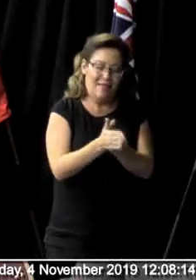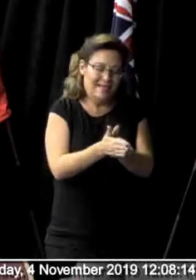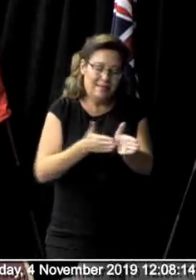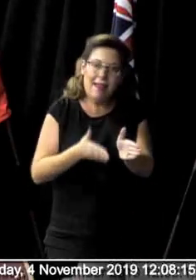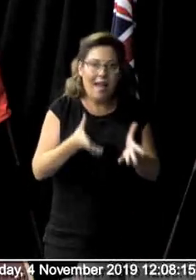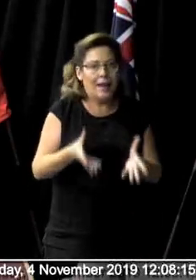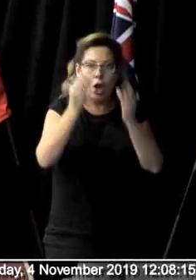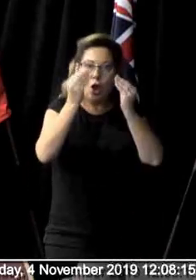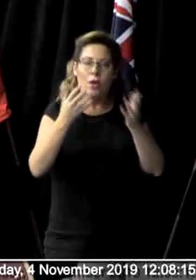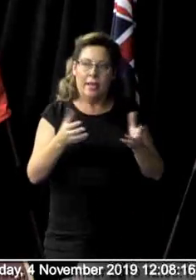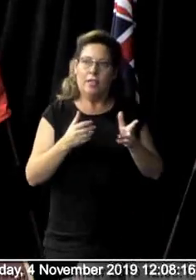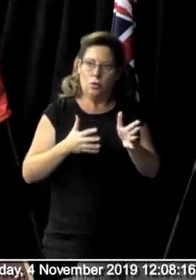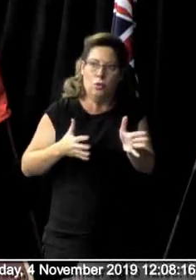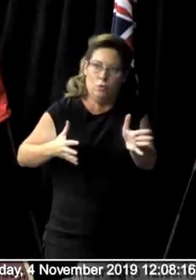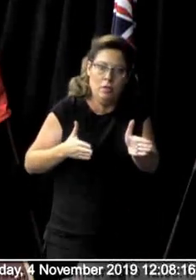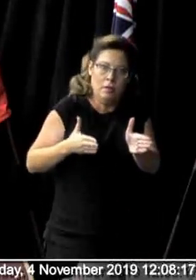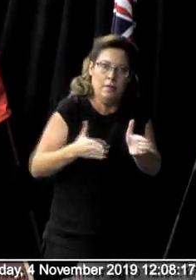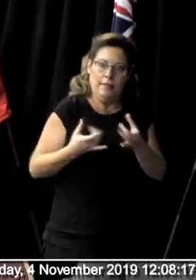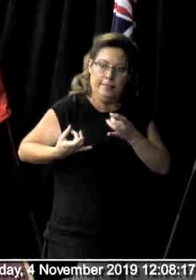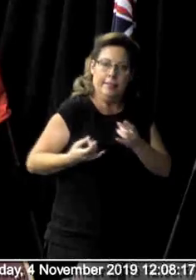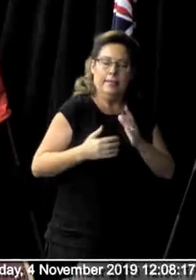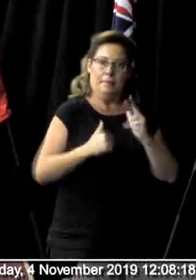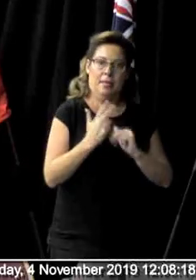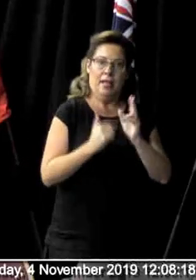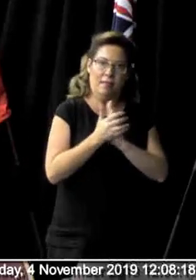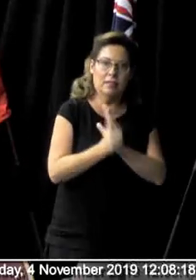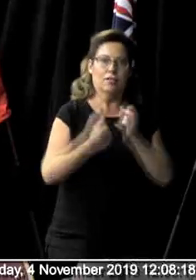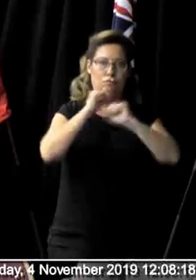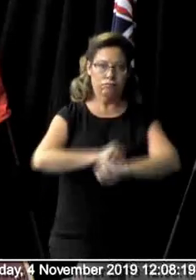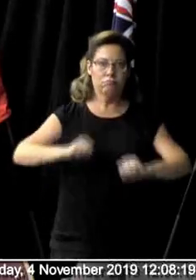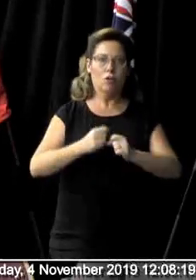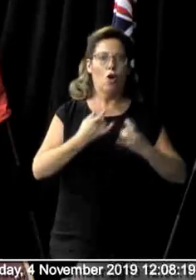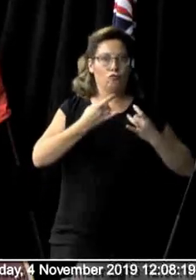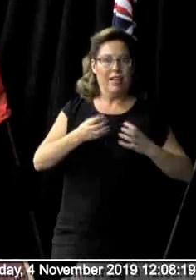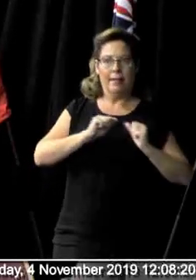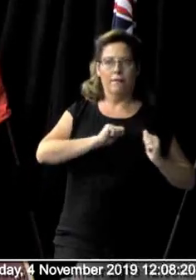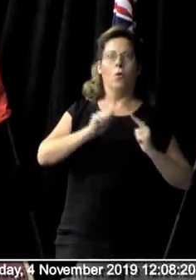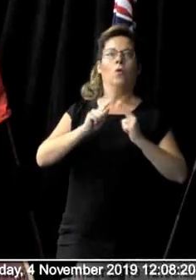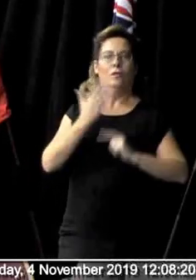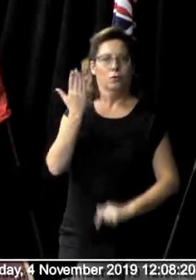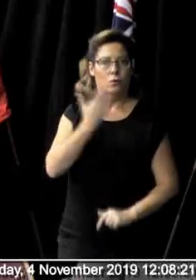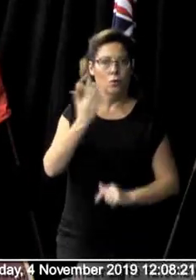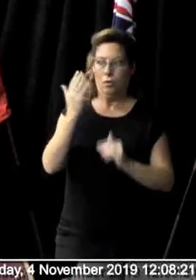to get the skills to go to school in time with the rest of their peers.